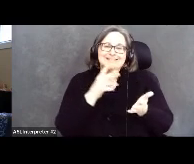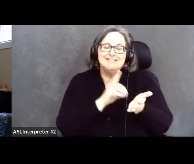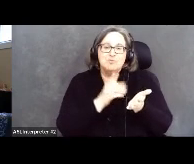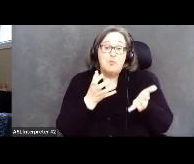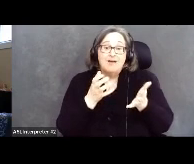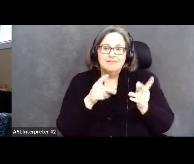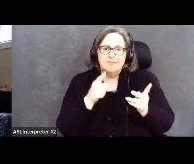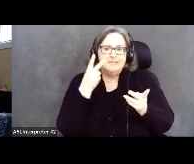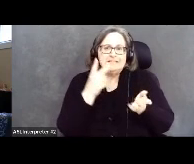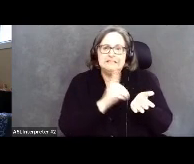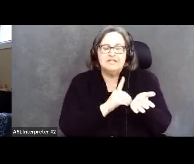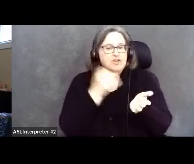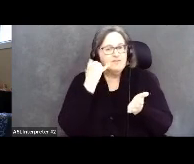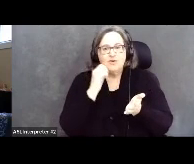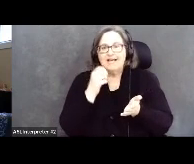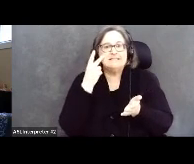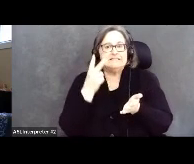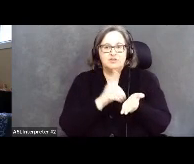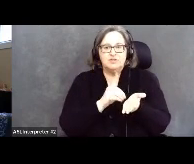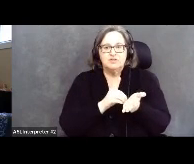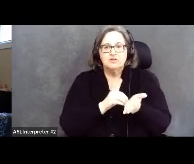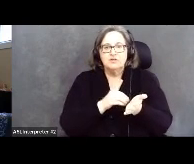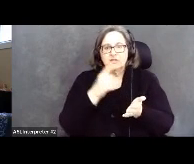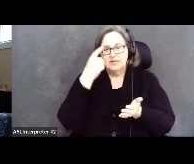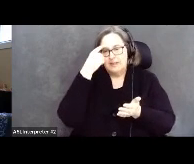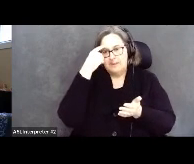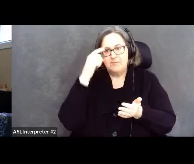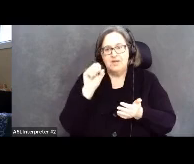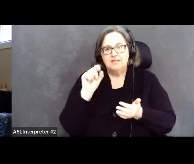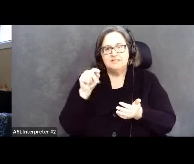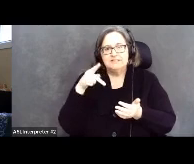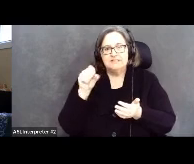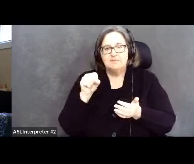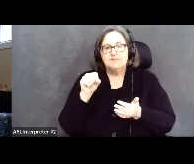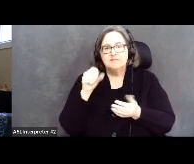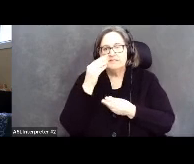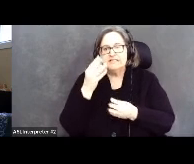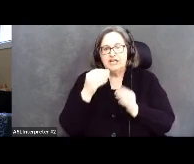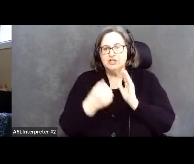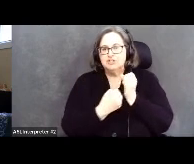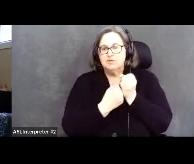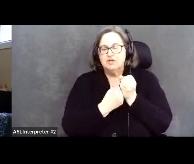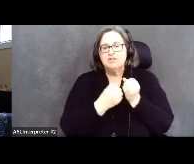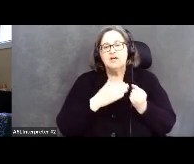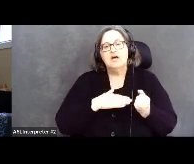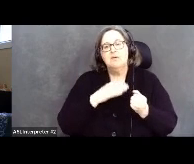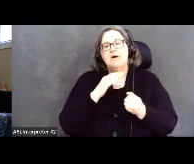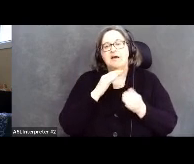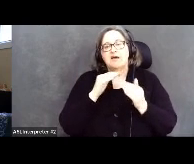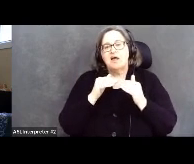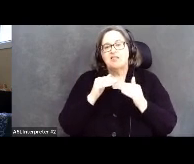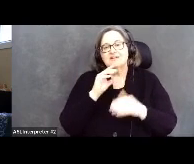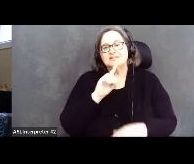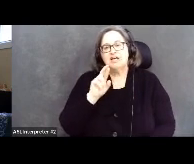are not. My colleague, Dr. Egan Johnson, will probably talk more about this later.